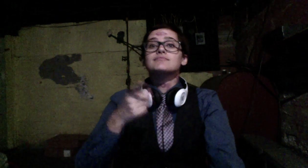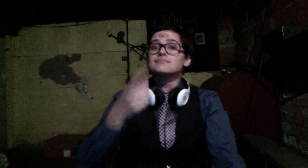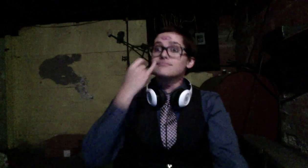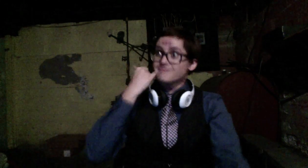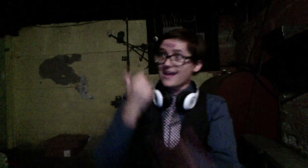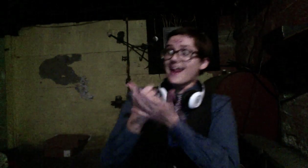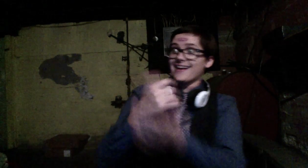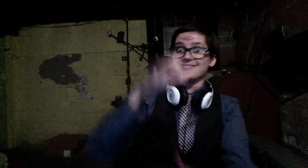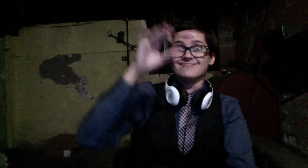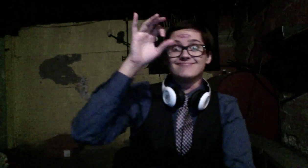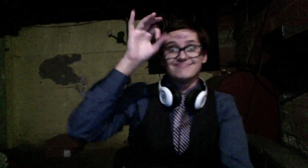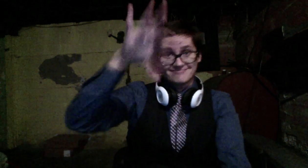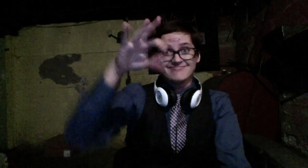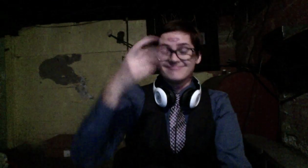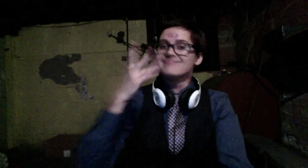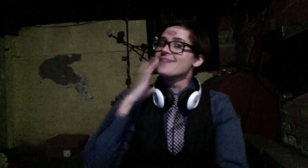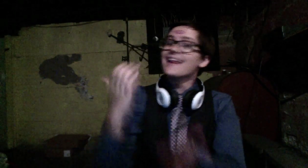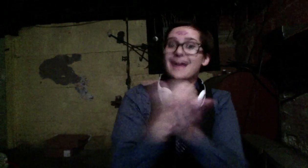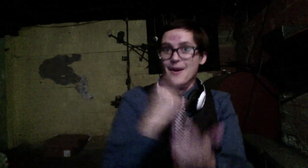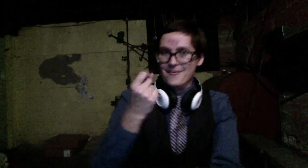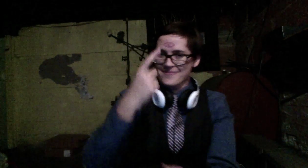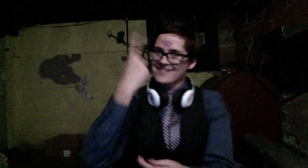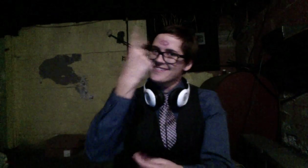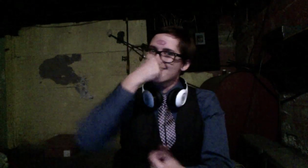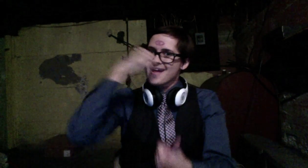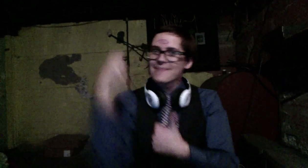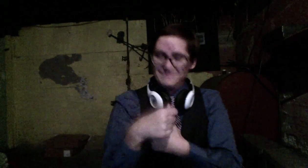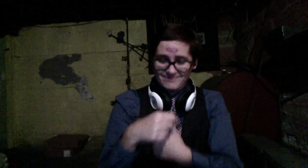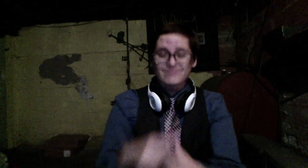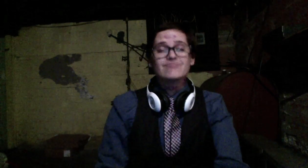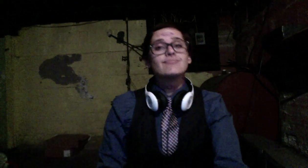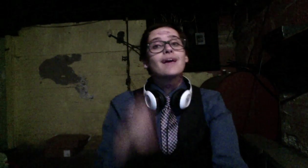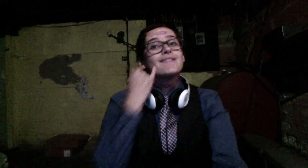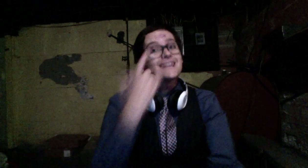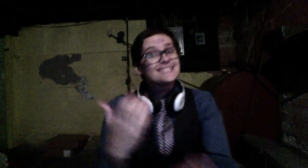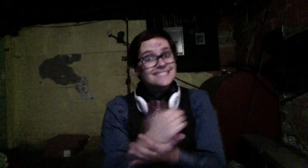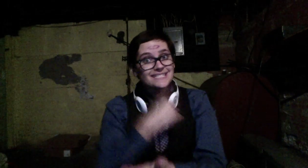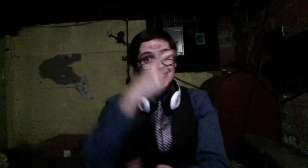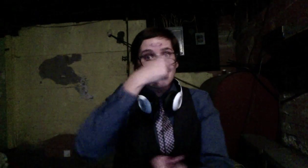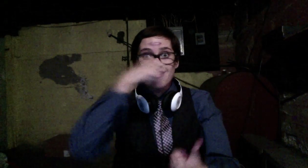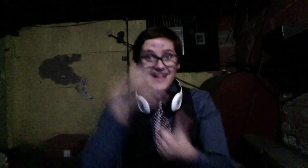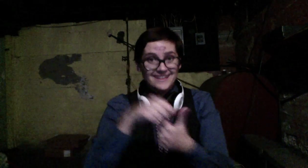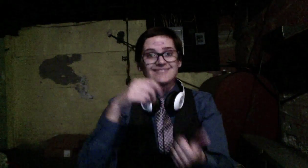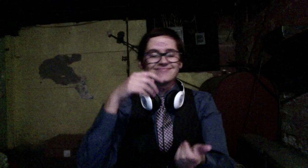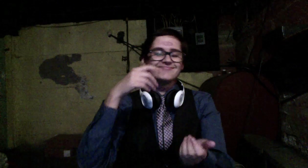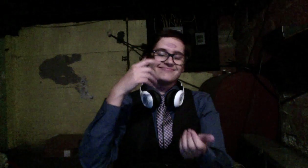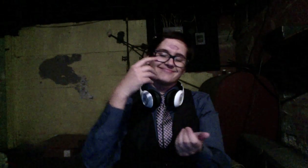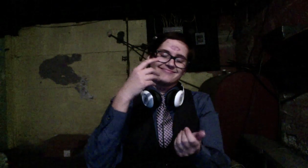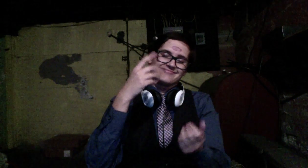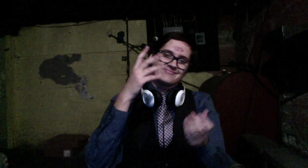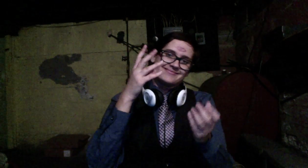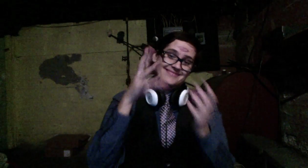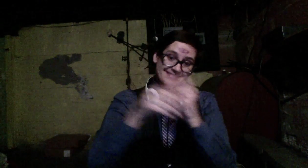YOU IF HELP TIP WILL COLLECT WHAT ONE STAMP IF YOU COLLECT 1 STAMP ADD